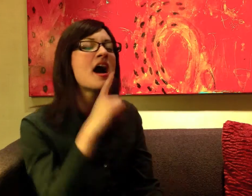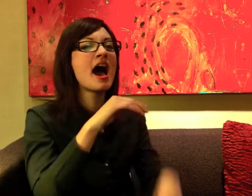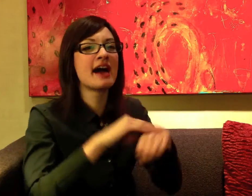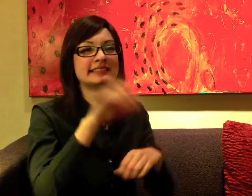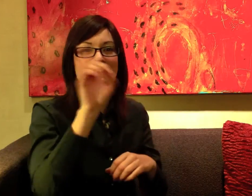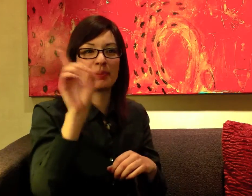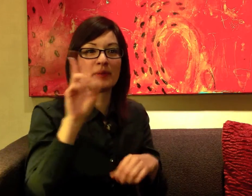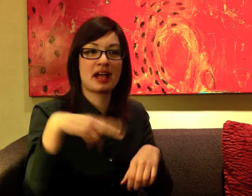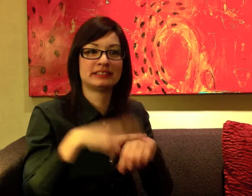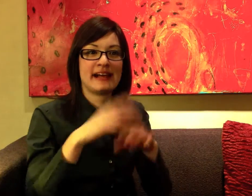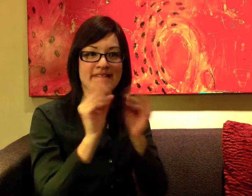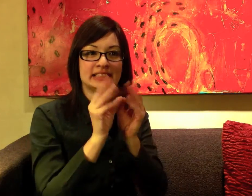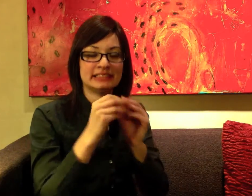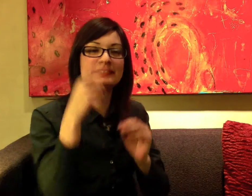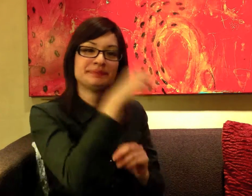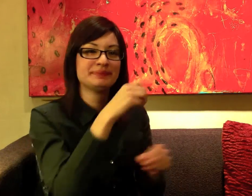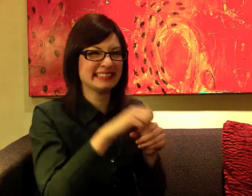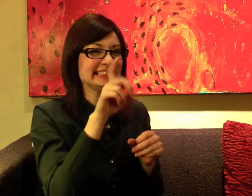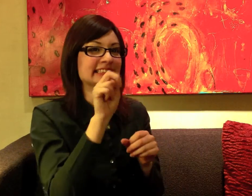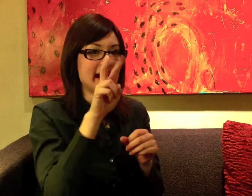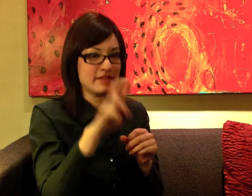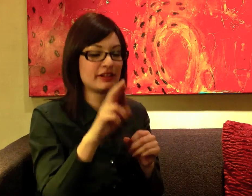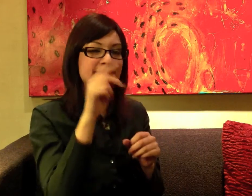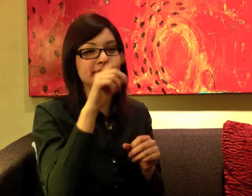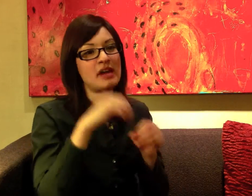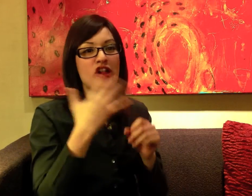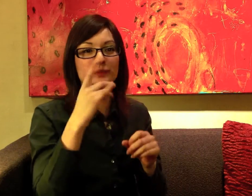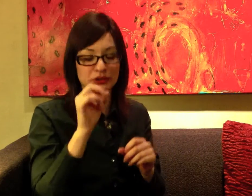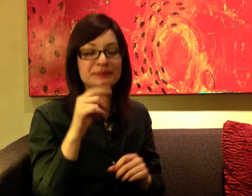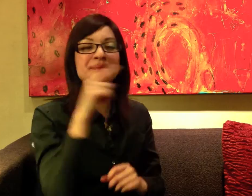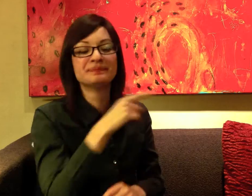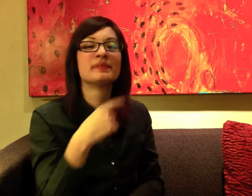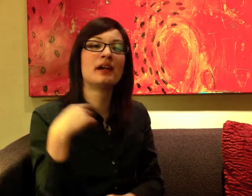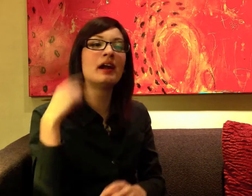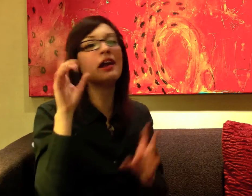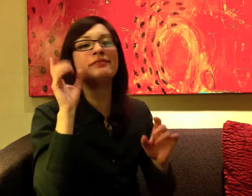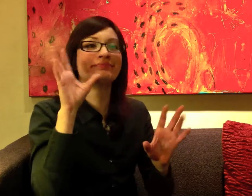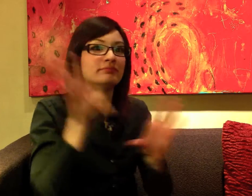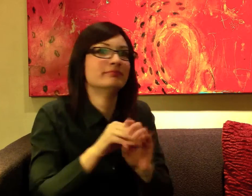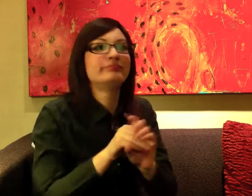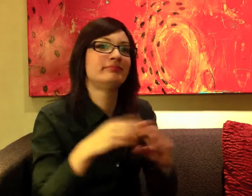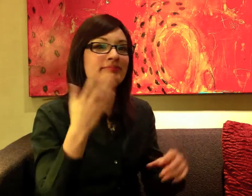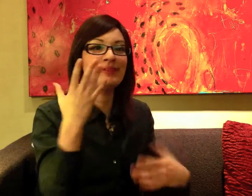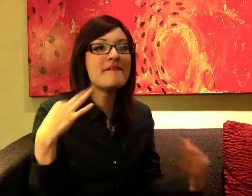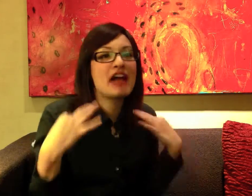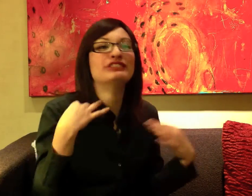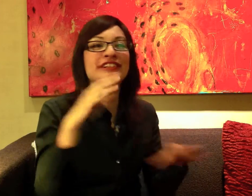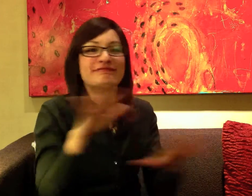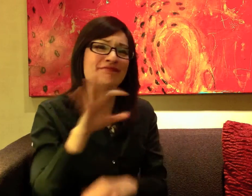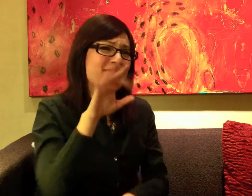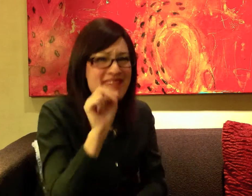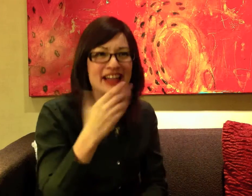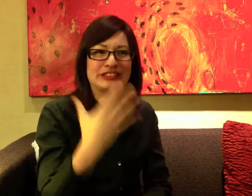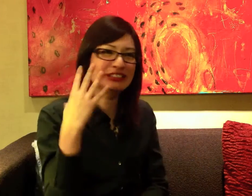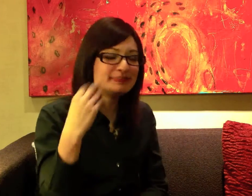At Democratic National Convention in Denver, I got involved by volunteering my time. What a fun, good experience.